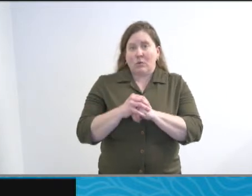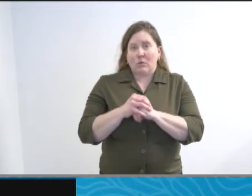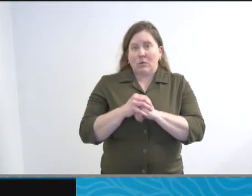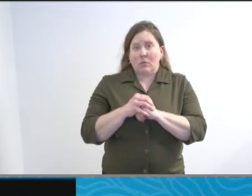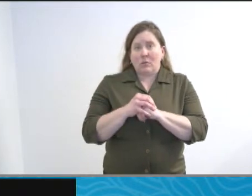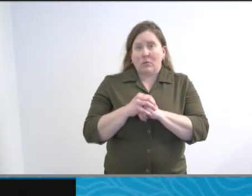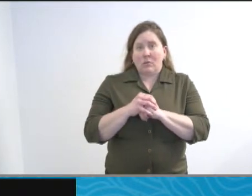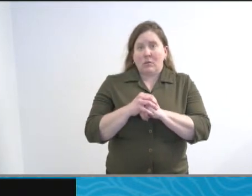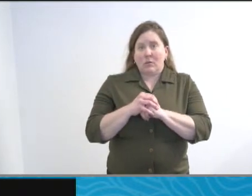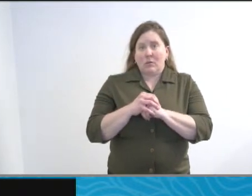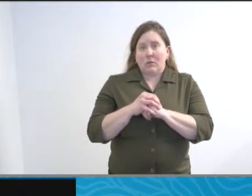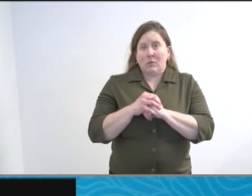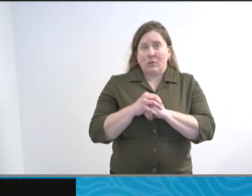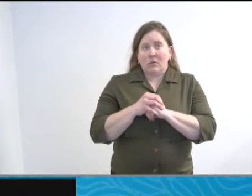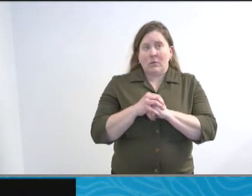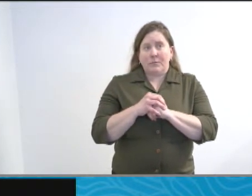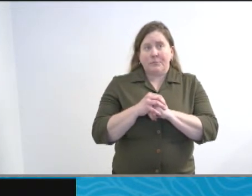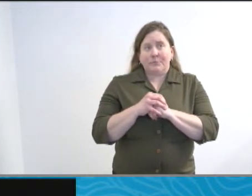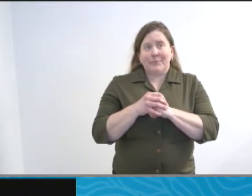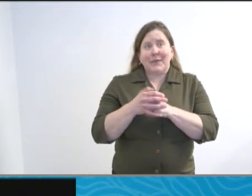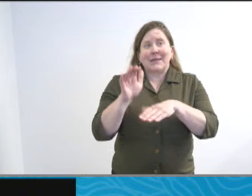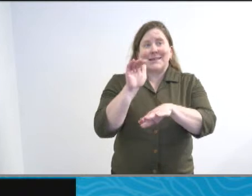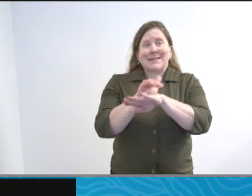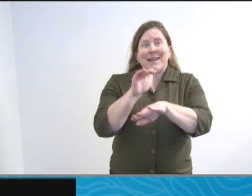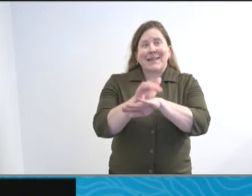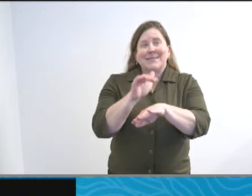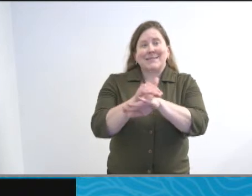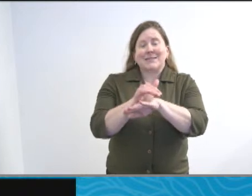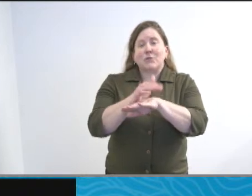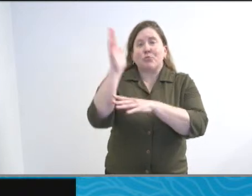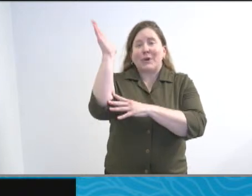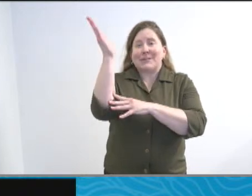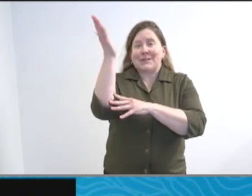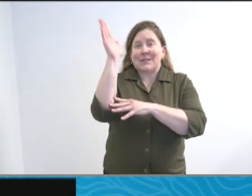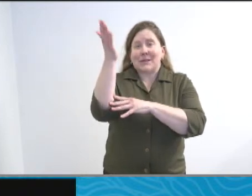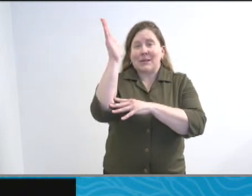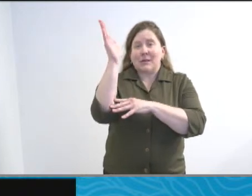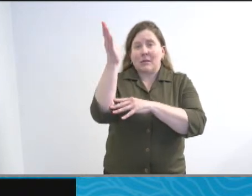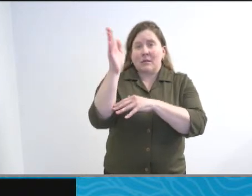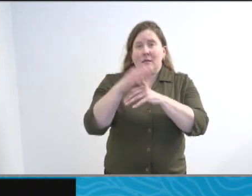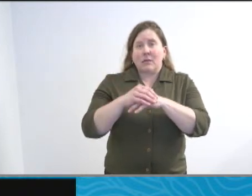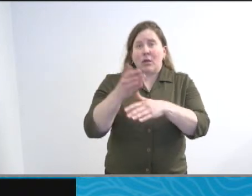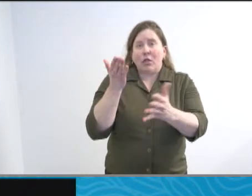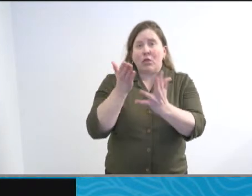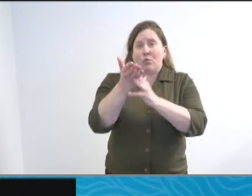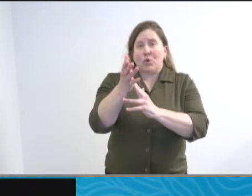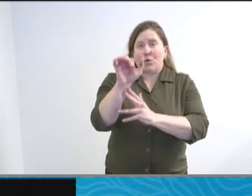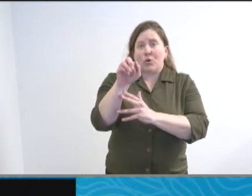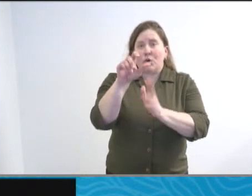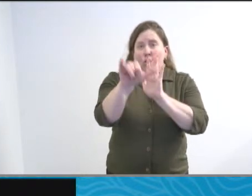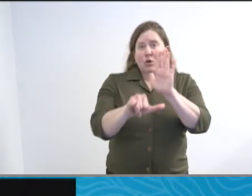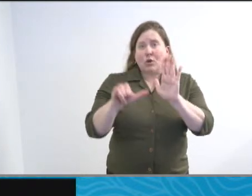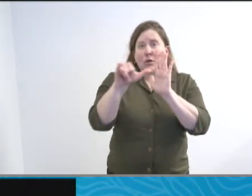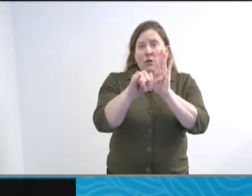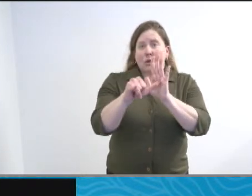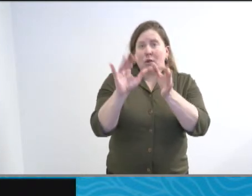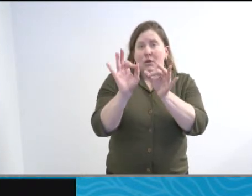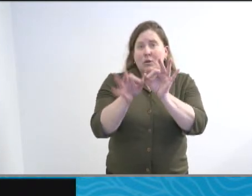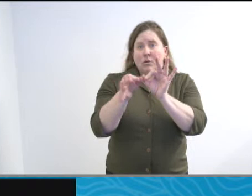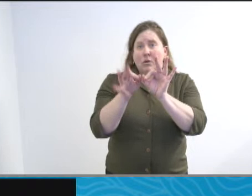with tonight's presentation. Luckily through YouTube, if you're watching it live, there's interpretation available